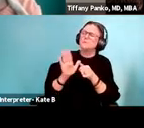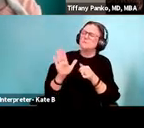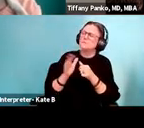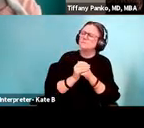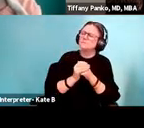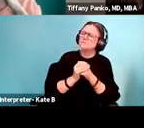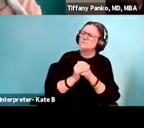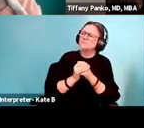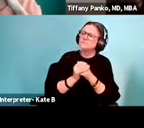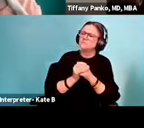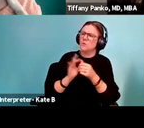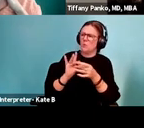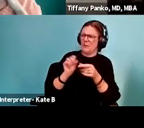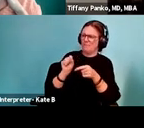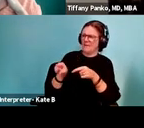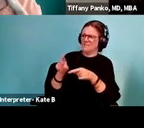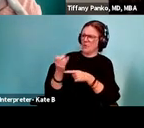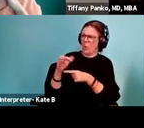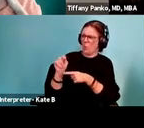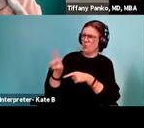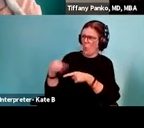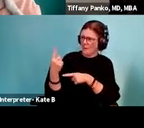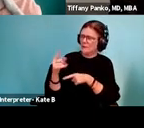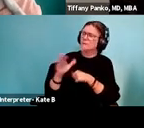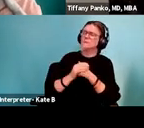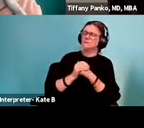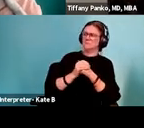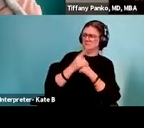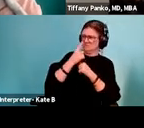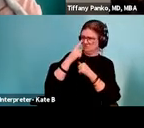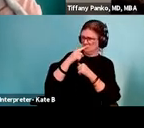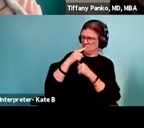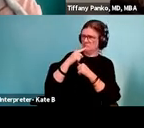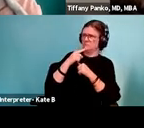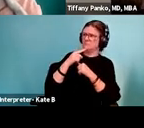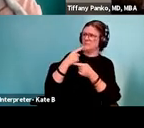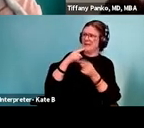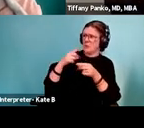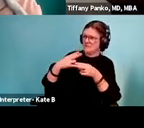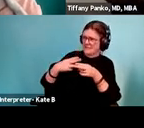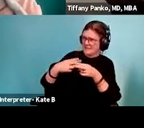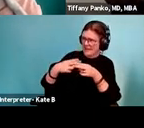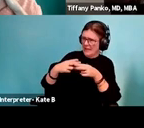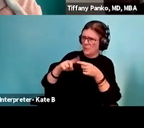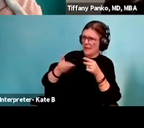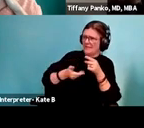message the host. Ok, she asked me to repeat the name with the invitation to comment so